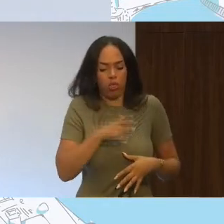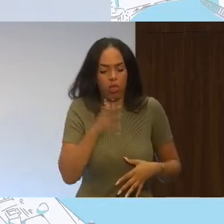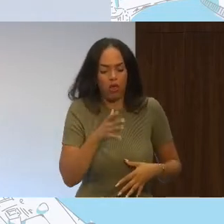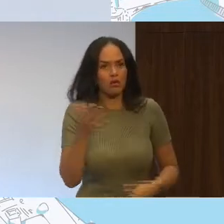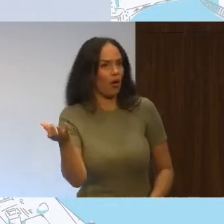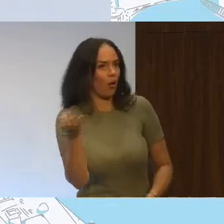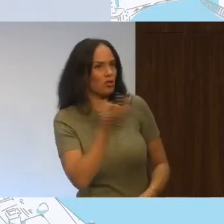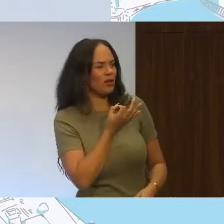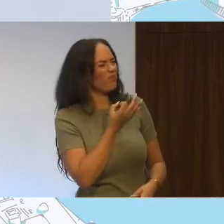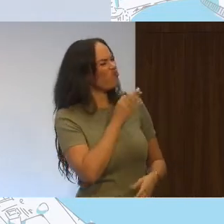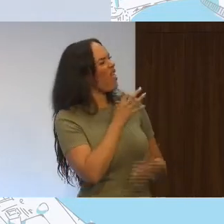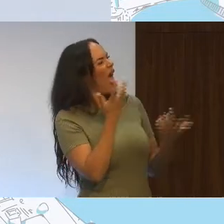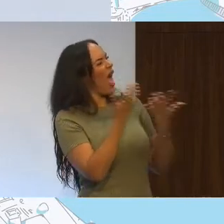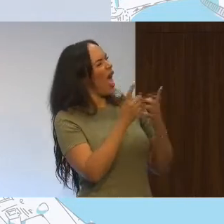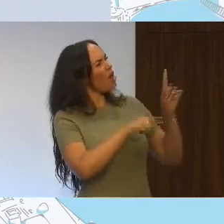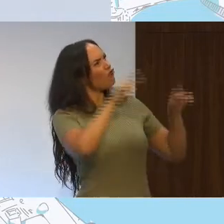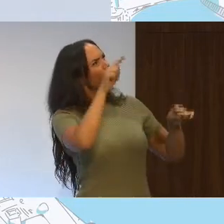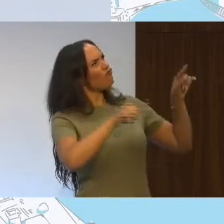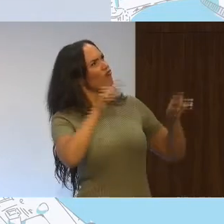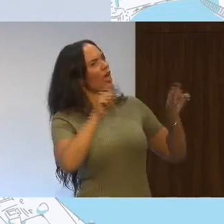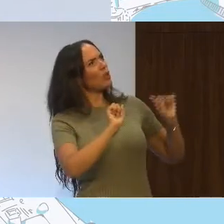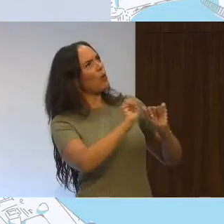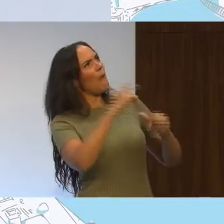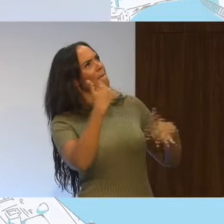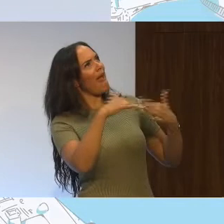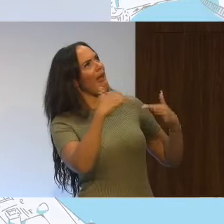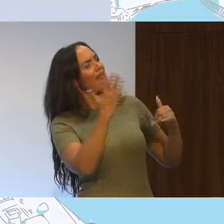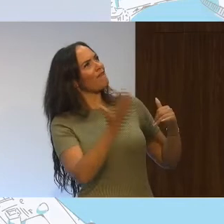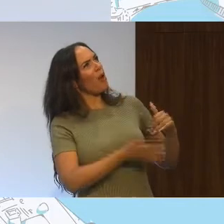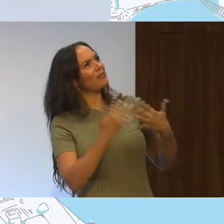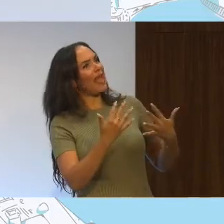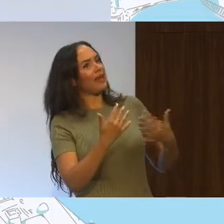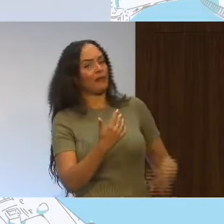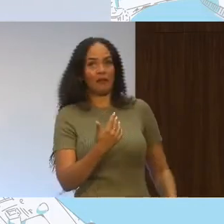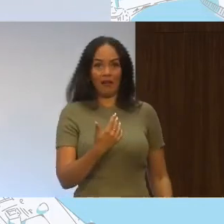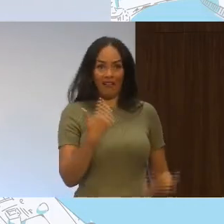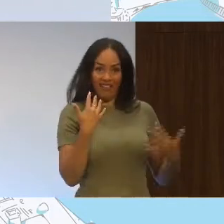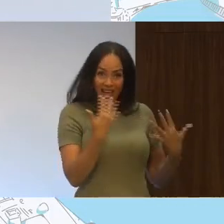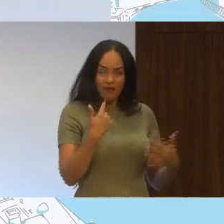Just wouldn't have applied. I would have ten. I would have said 52.